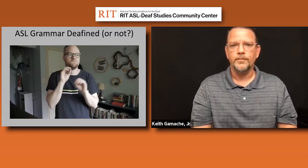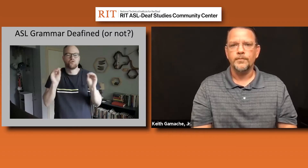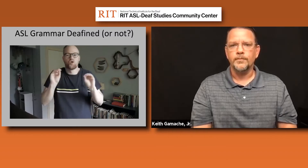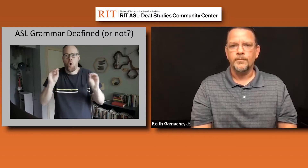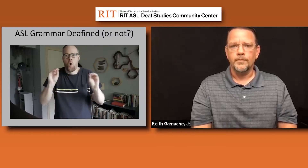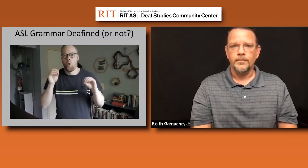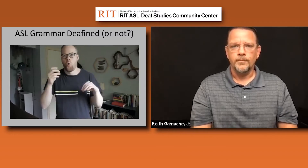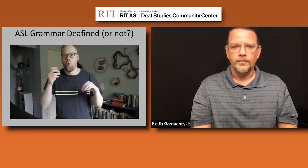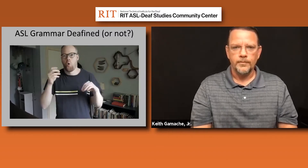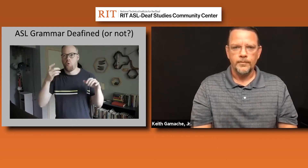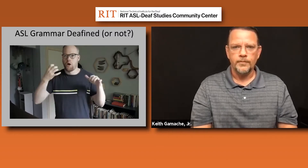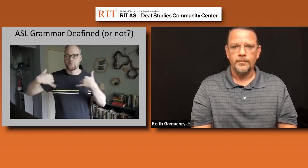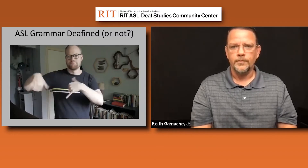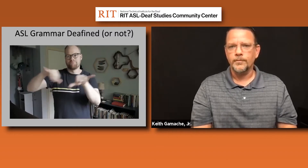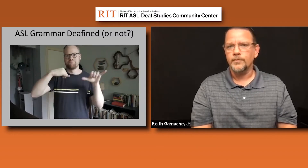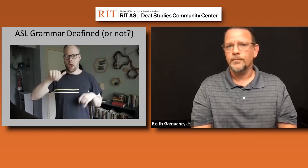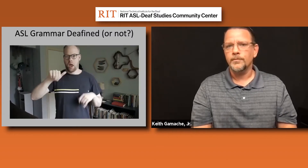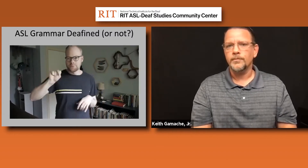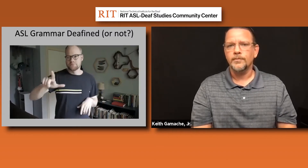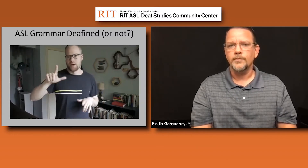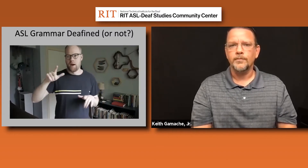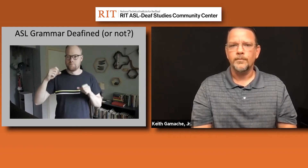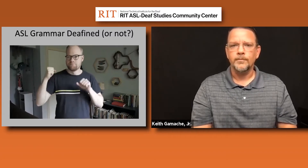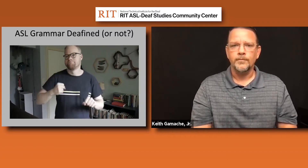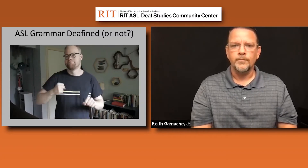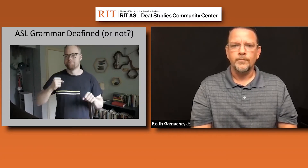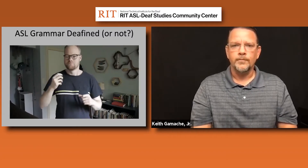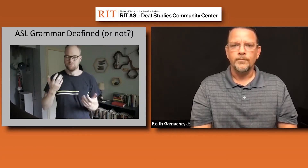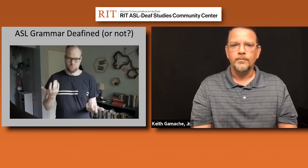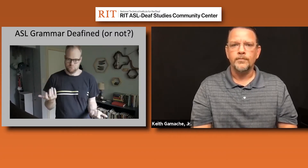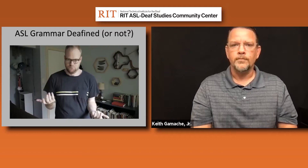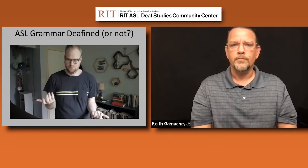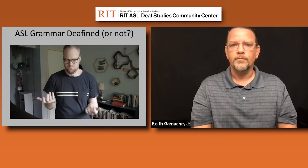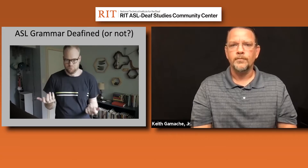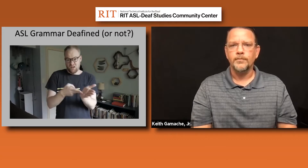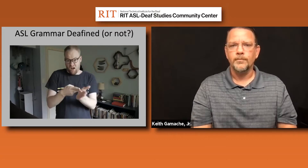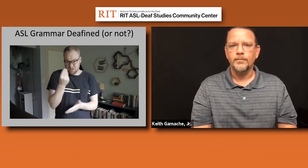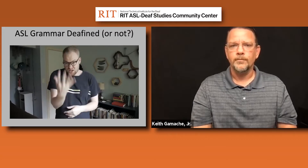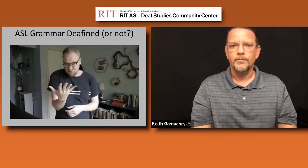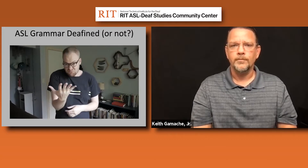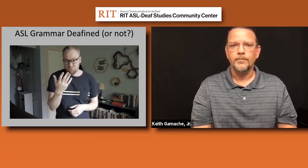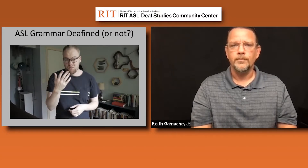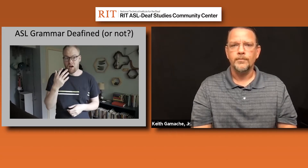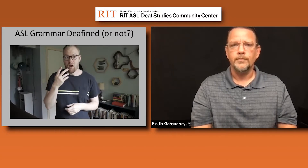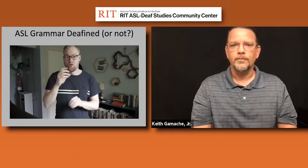There is no standard, common, one true, pure ASL.